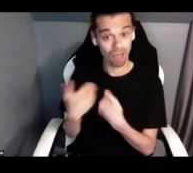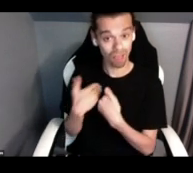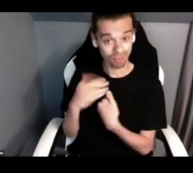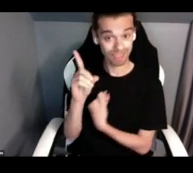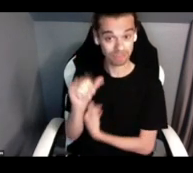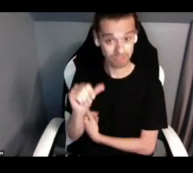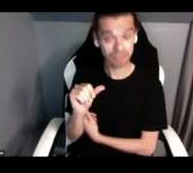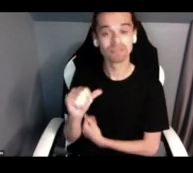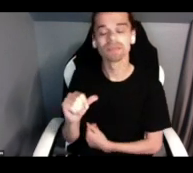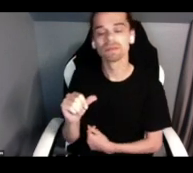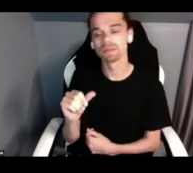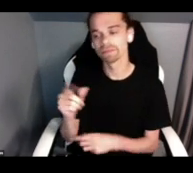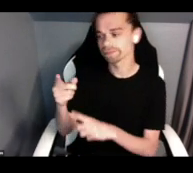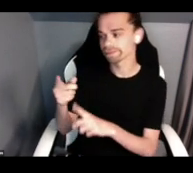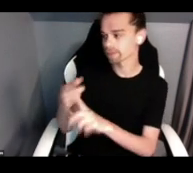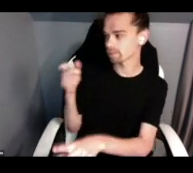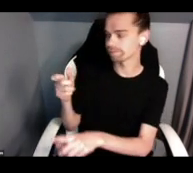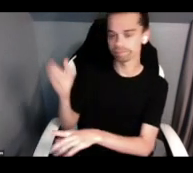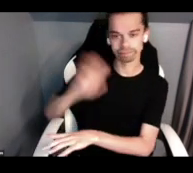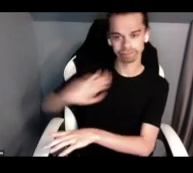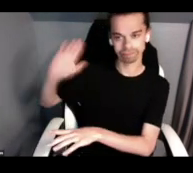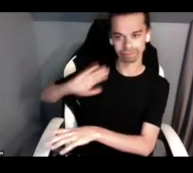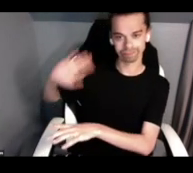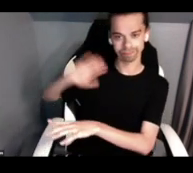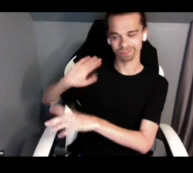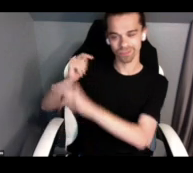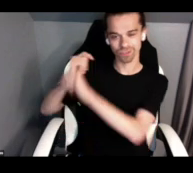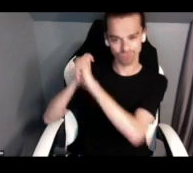traditionally underserved communities.